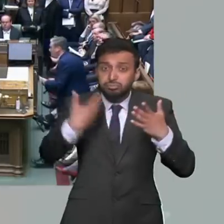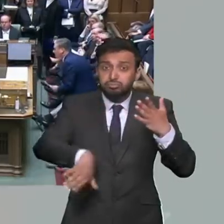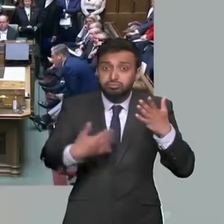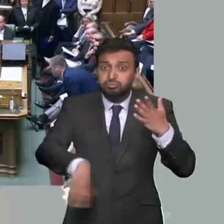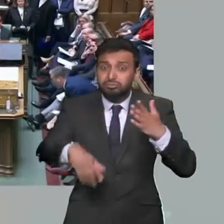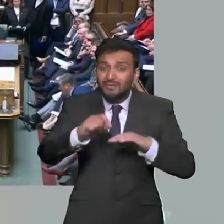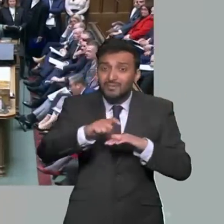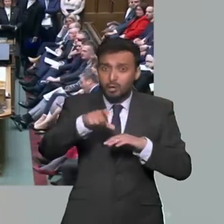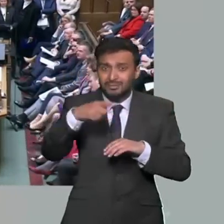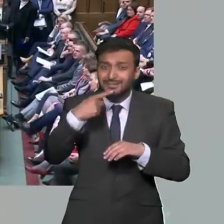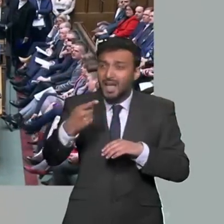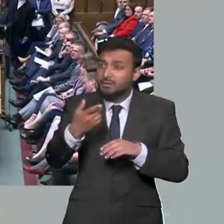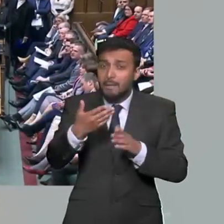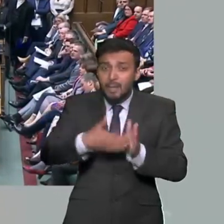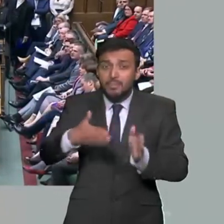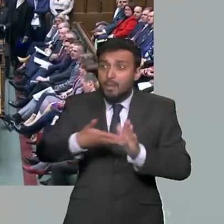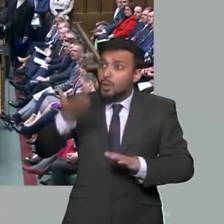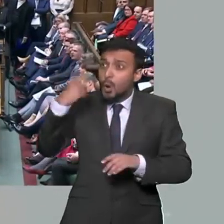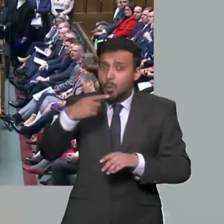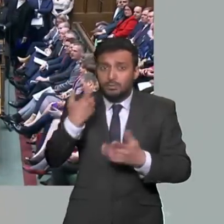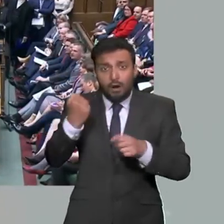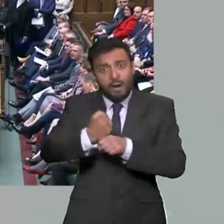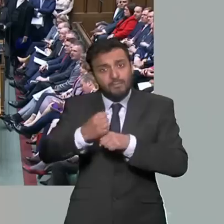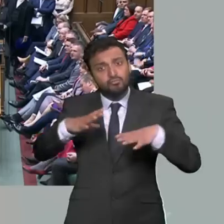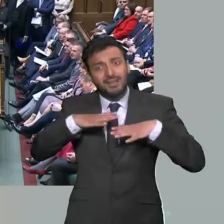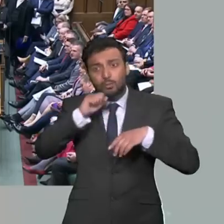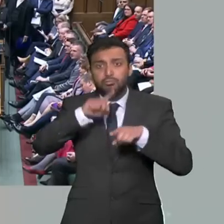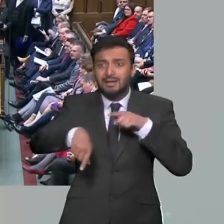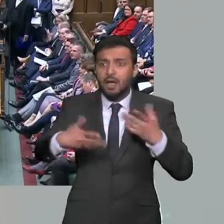The Prime Minister The Government have acted, and my right hon. Friend the Chancellor continues to act.